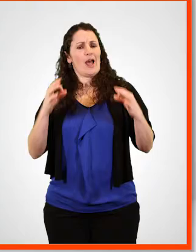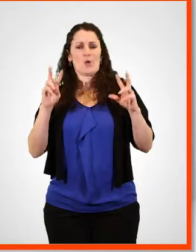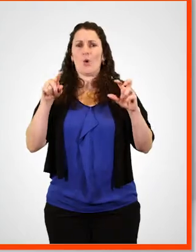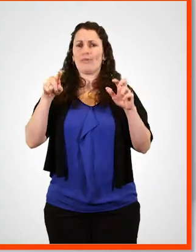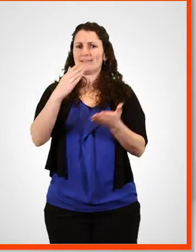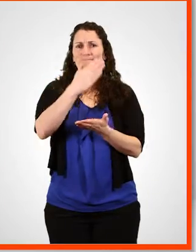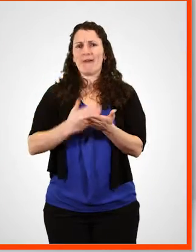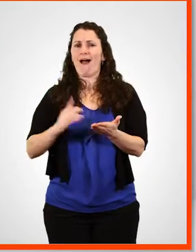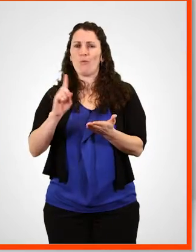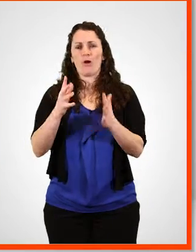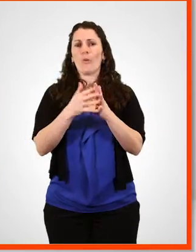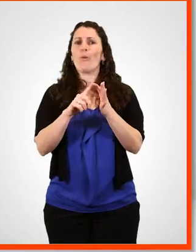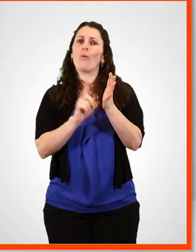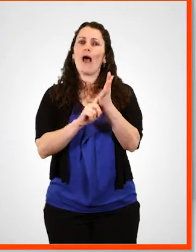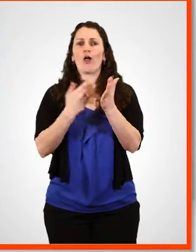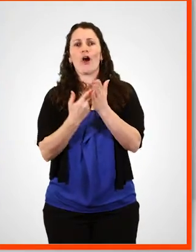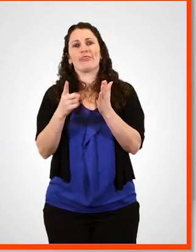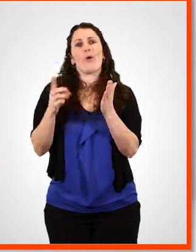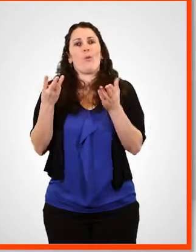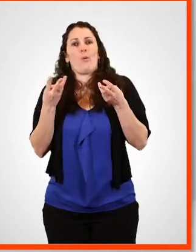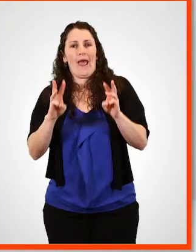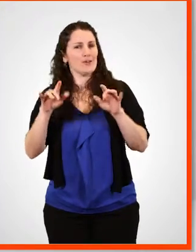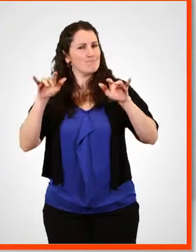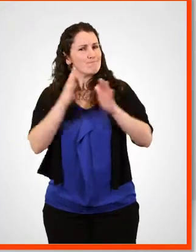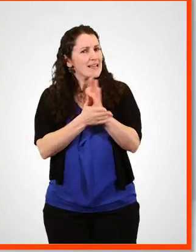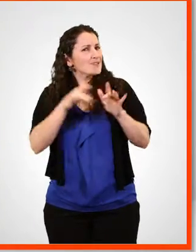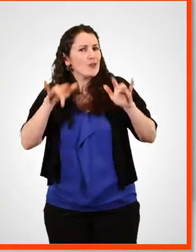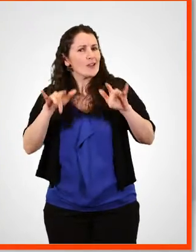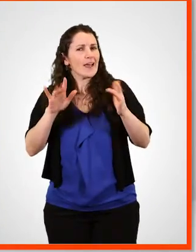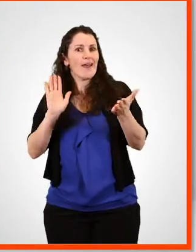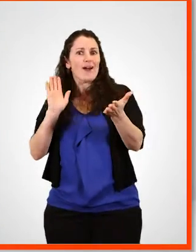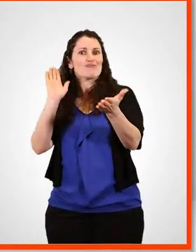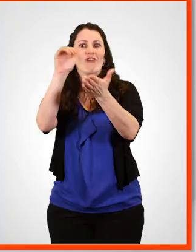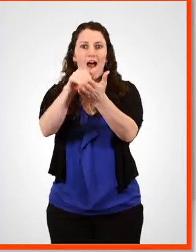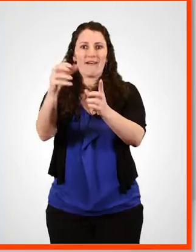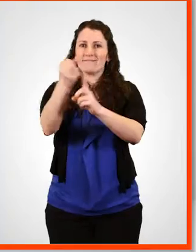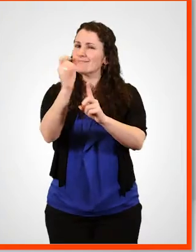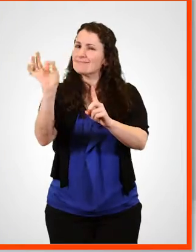because you're not really there yet. You've got all of the foundational bits in place,